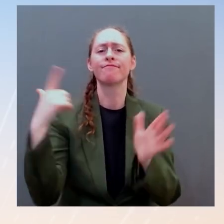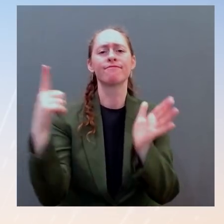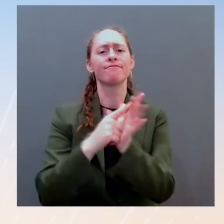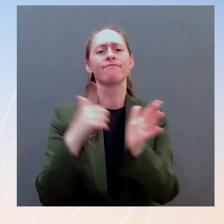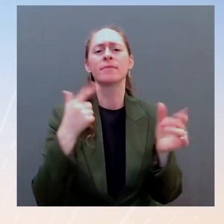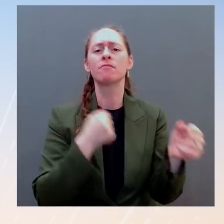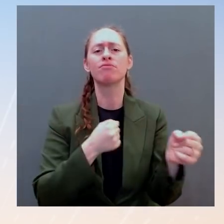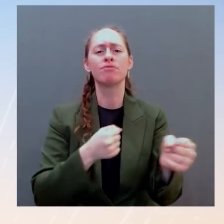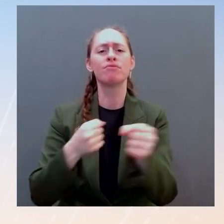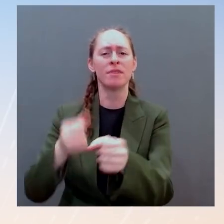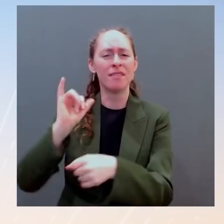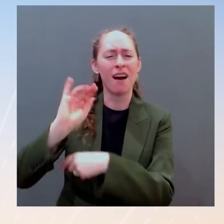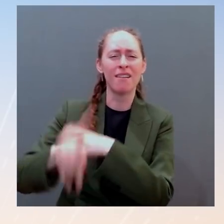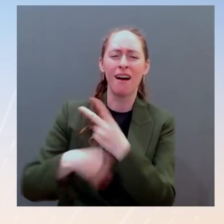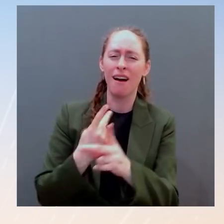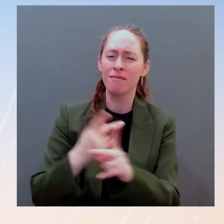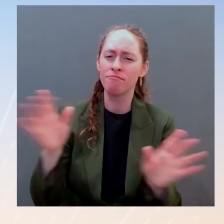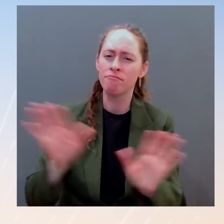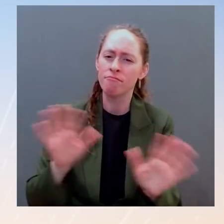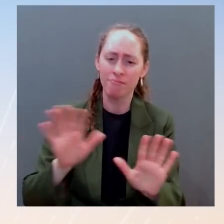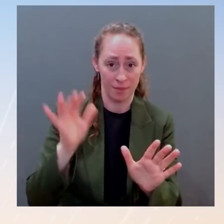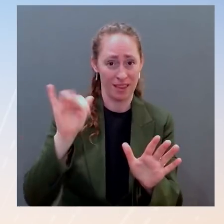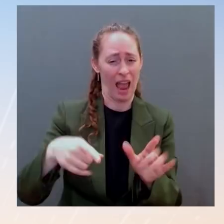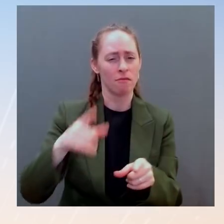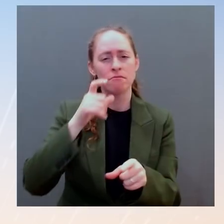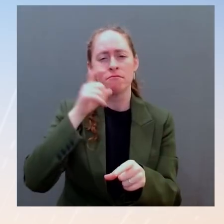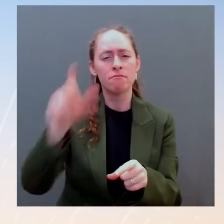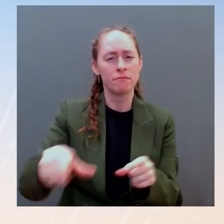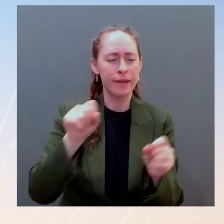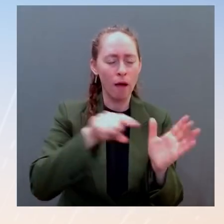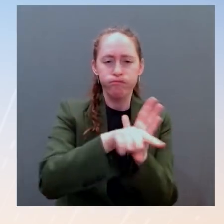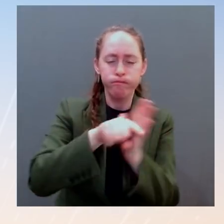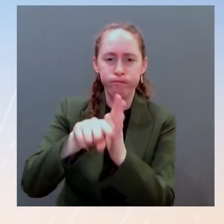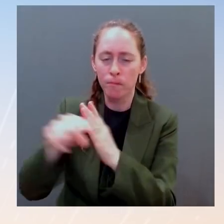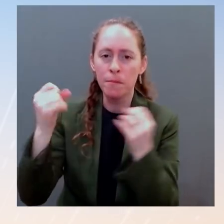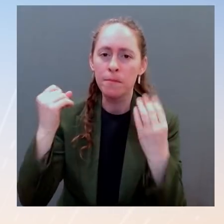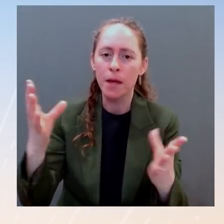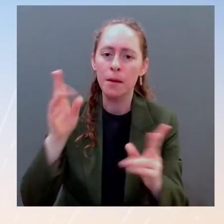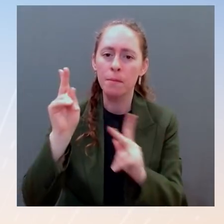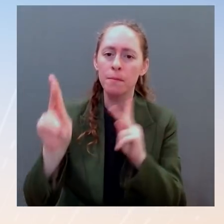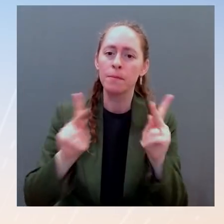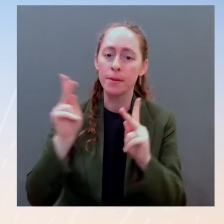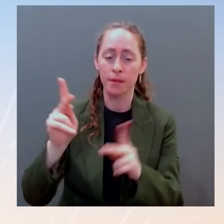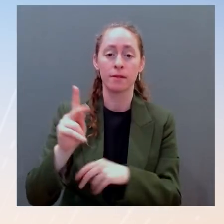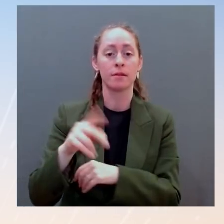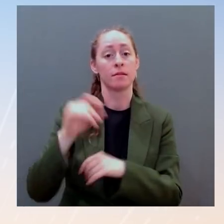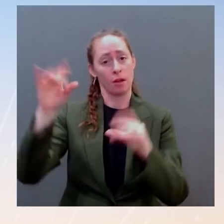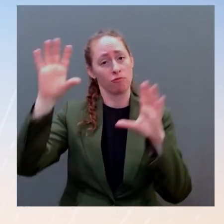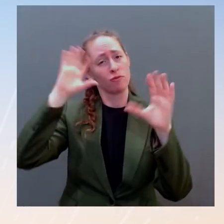But he will continue to look for any steps he can take using his own authorities, as he has done several times since taking office.